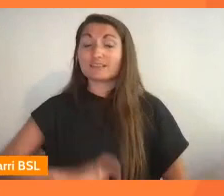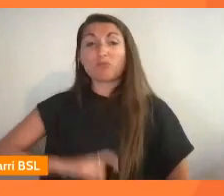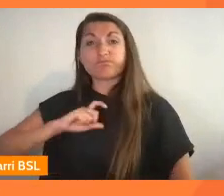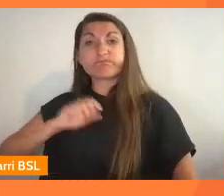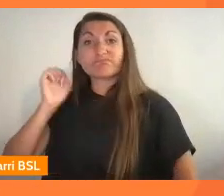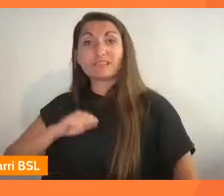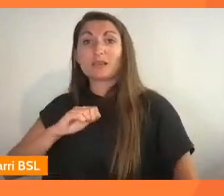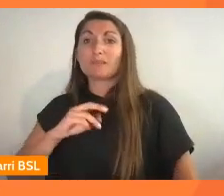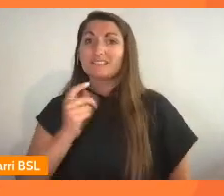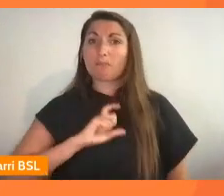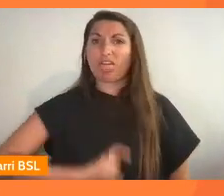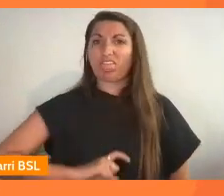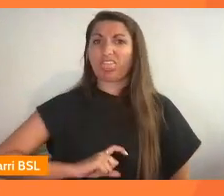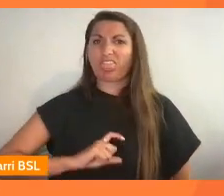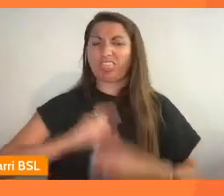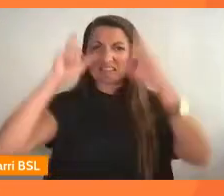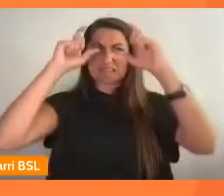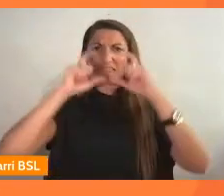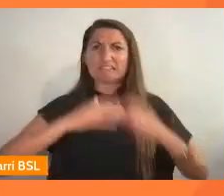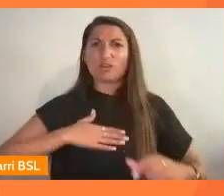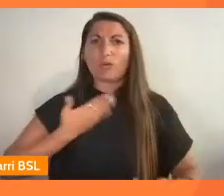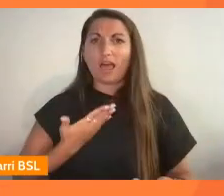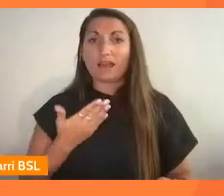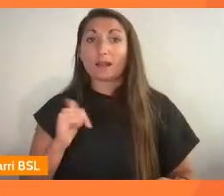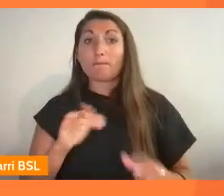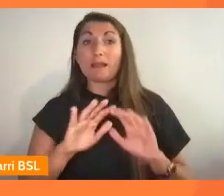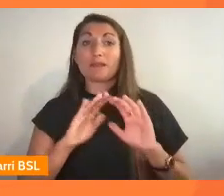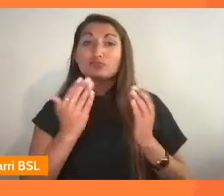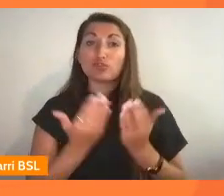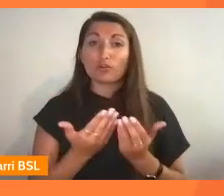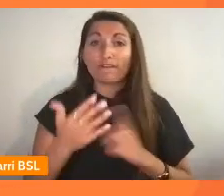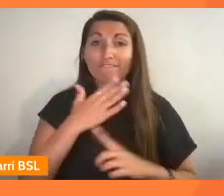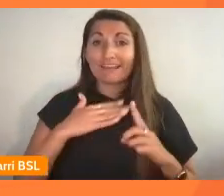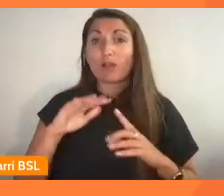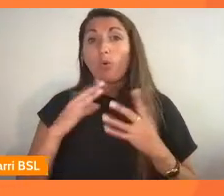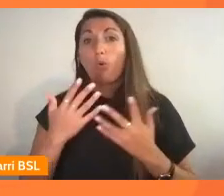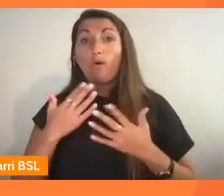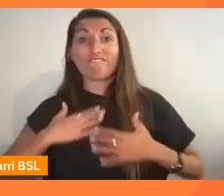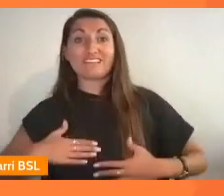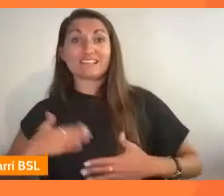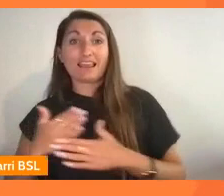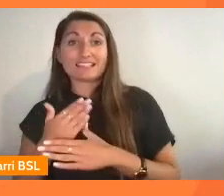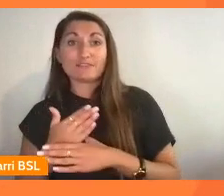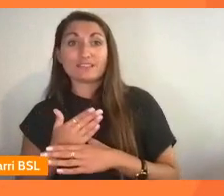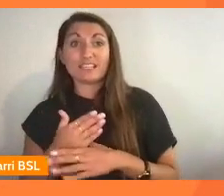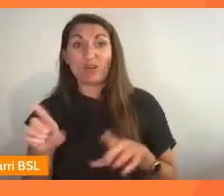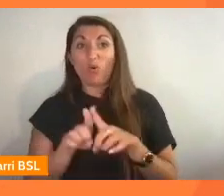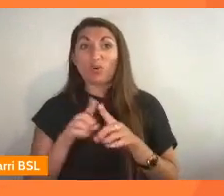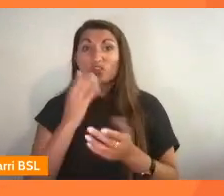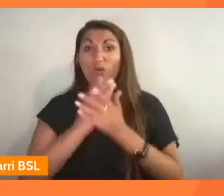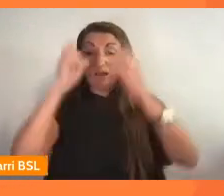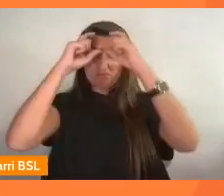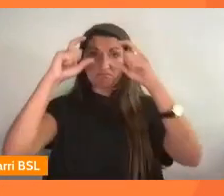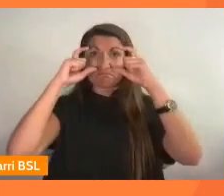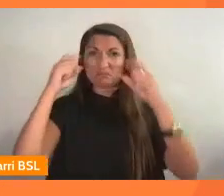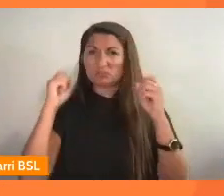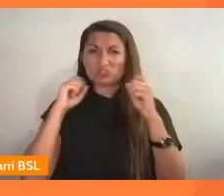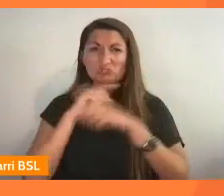of geography and physical accessibility, but also just that it's a strange thing to do to yourself, to kind of